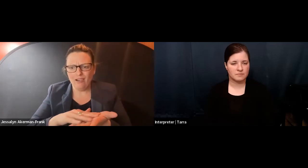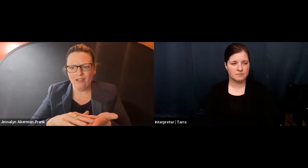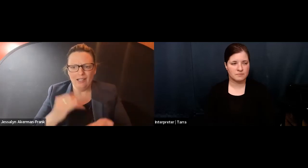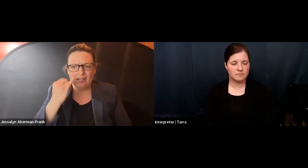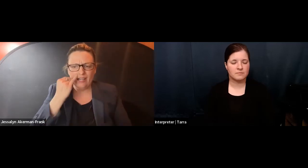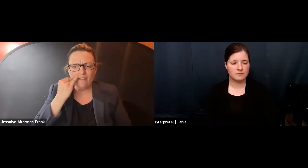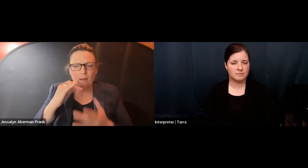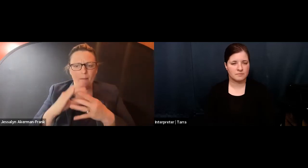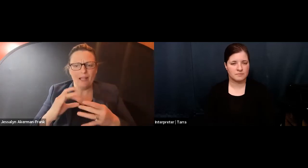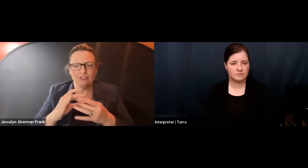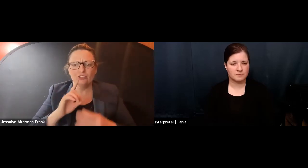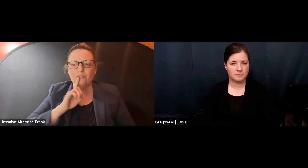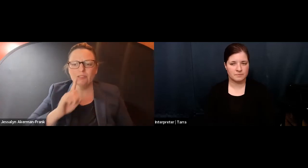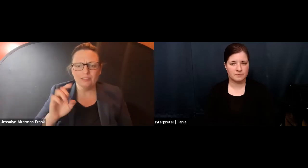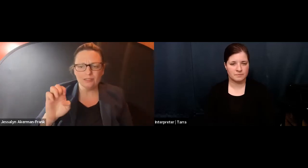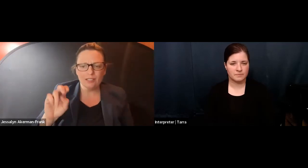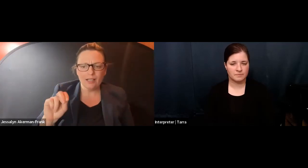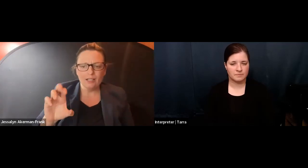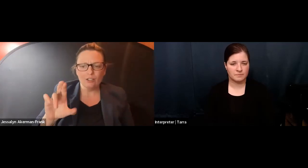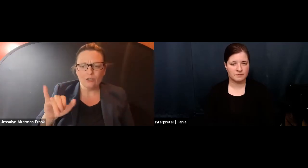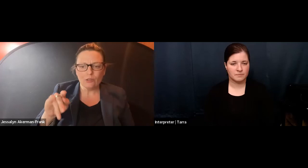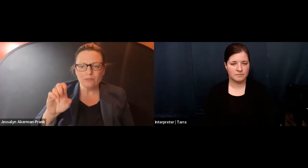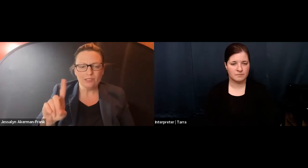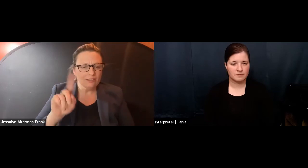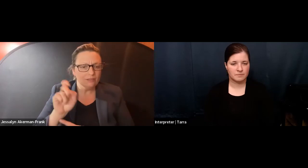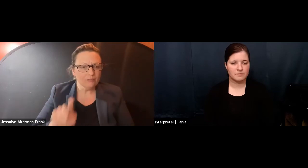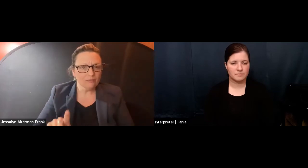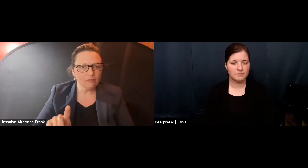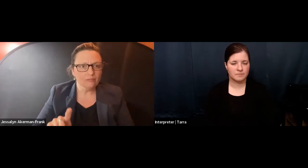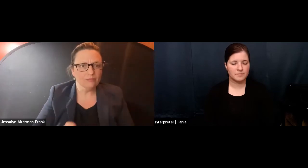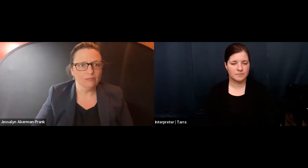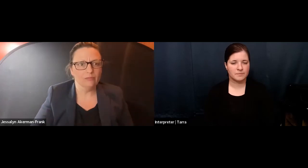Is it a machine that's doing it?